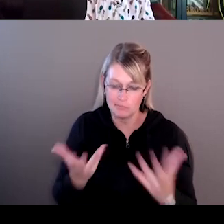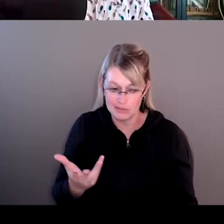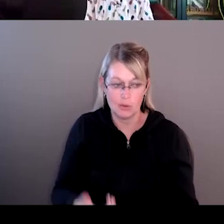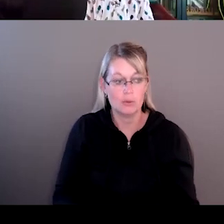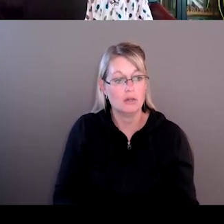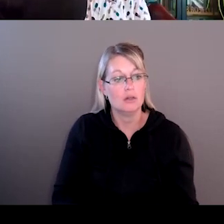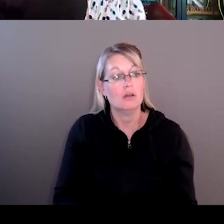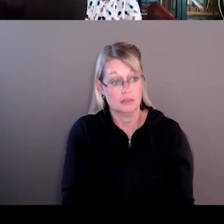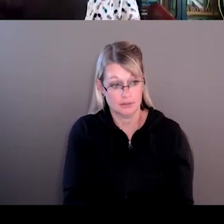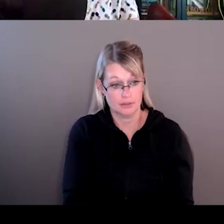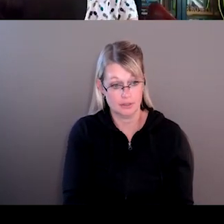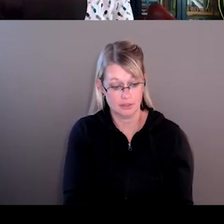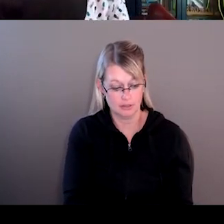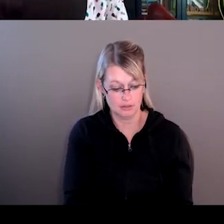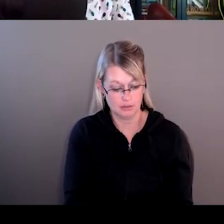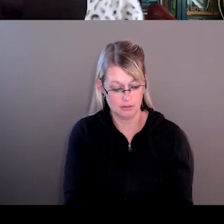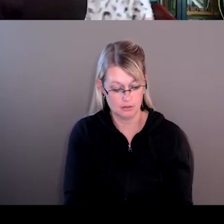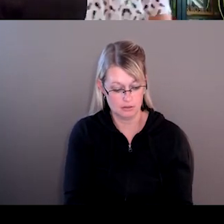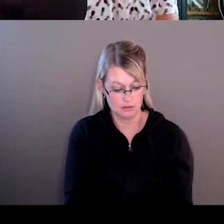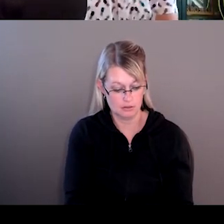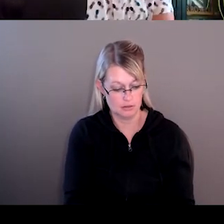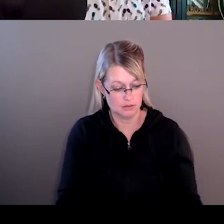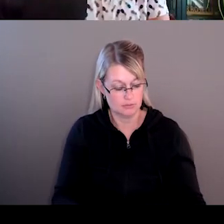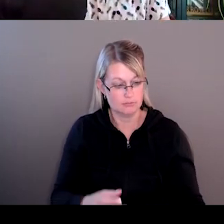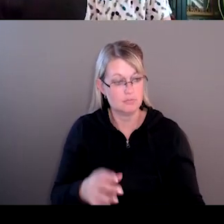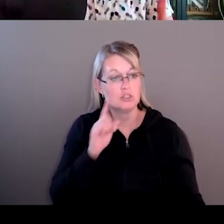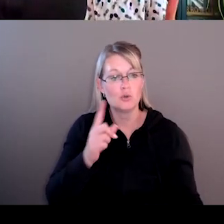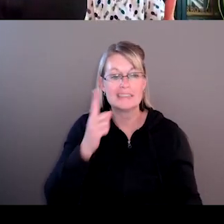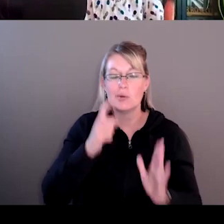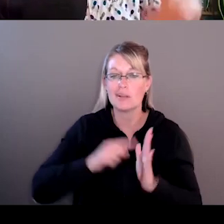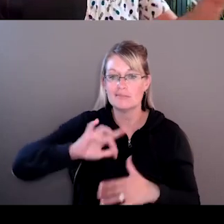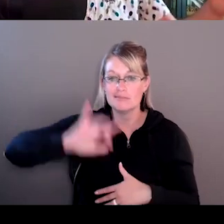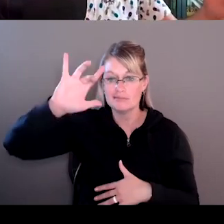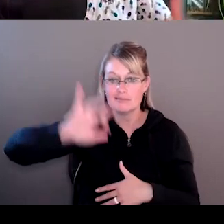This video shows me doing some up-down scrolling and you can see that even though the caption